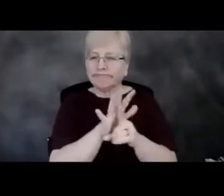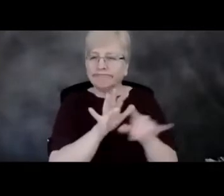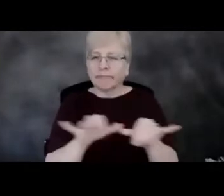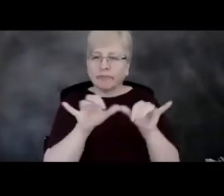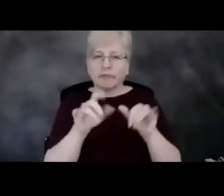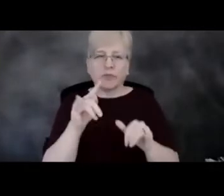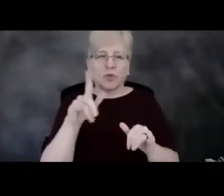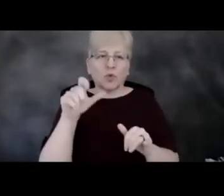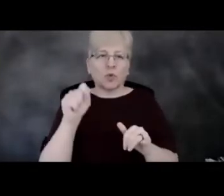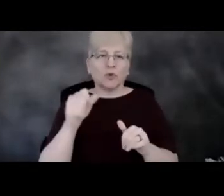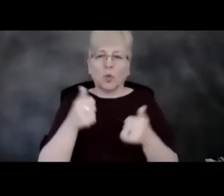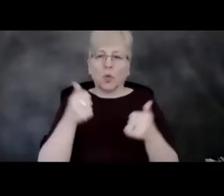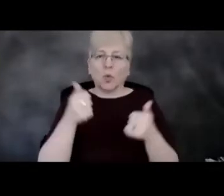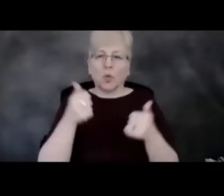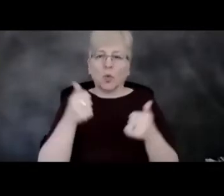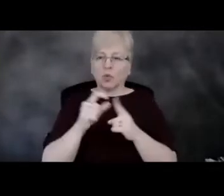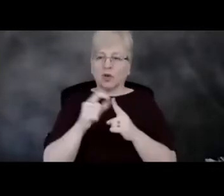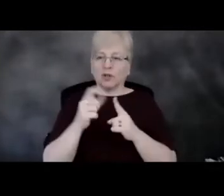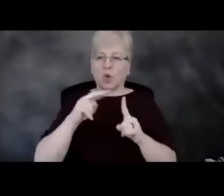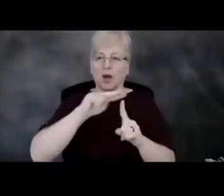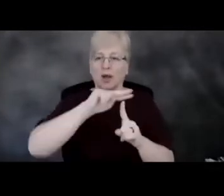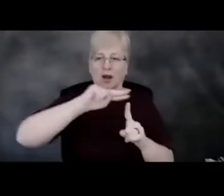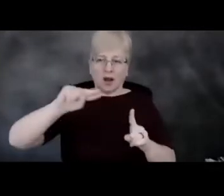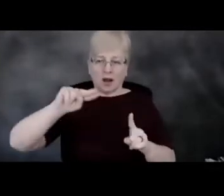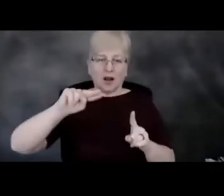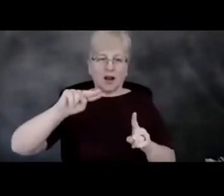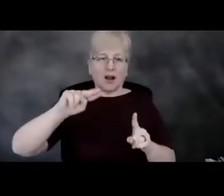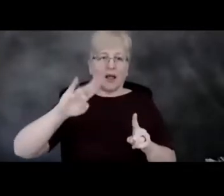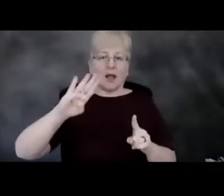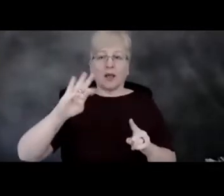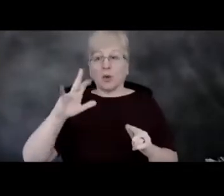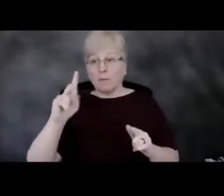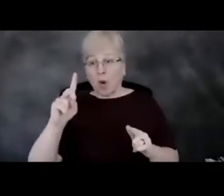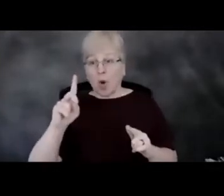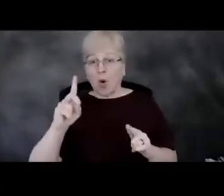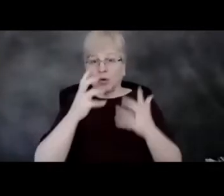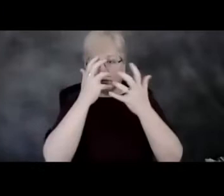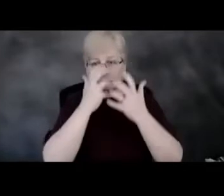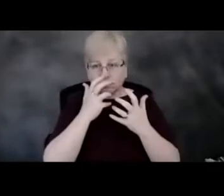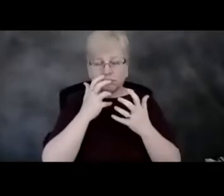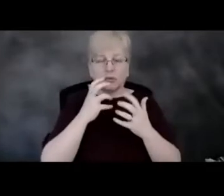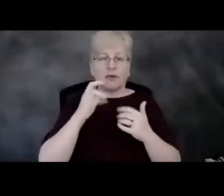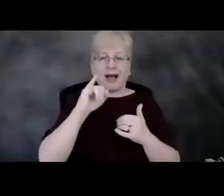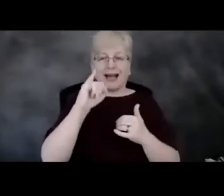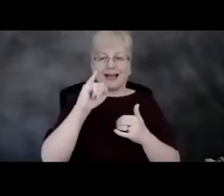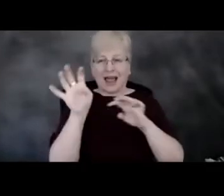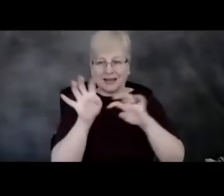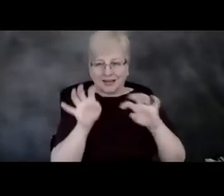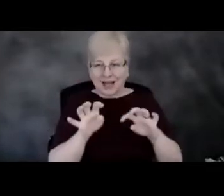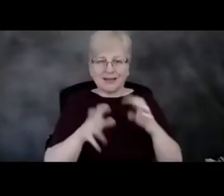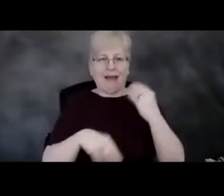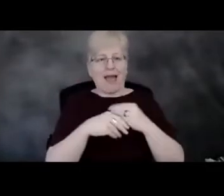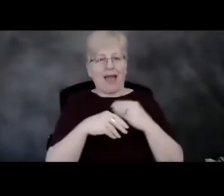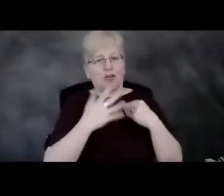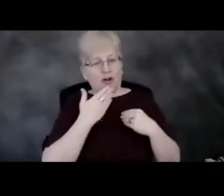16:46:47 to format, you can bold it and italicize it, you can add color, you can change fonts